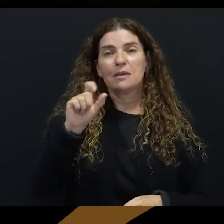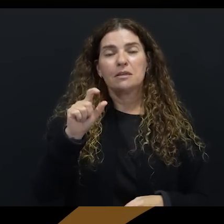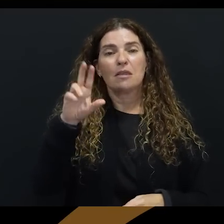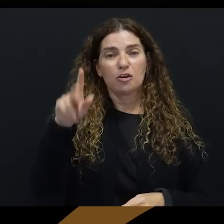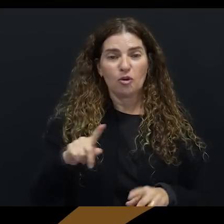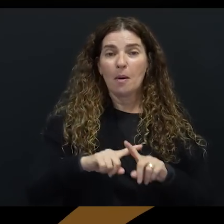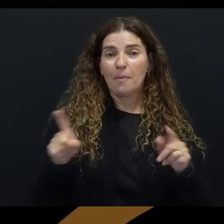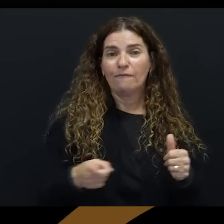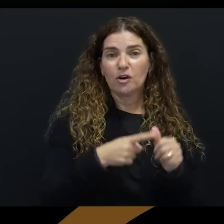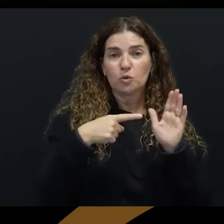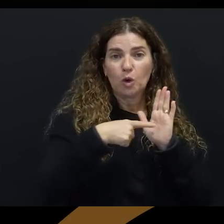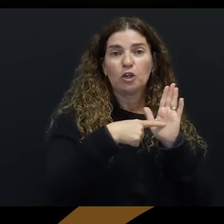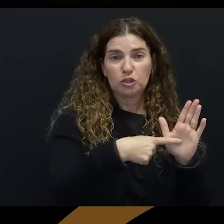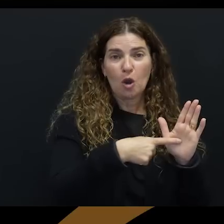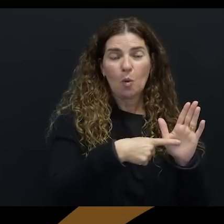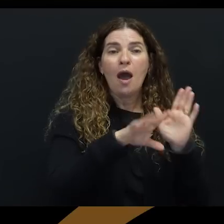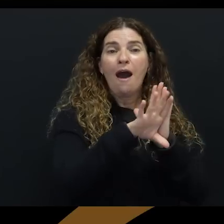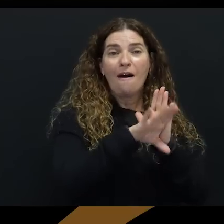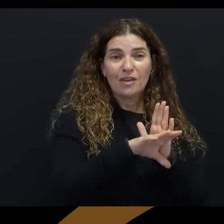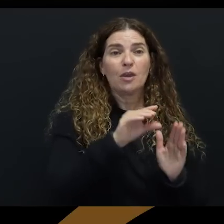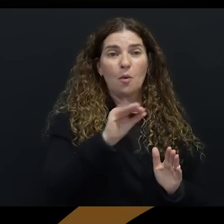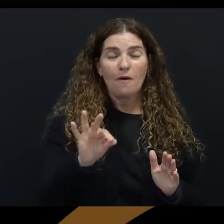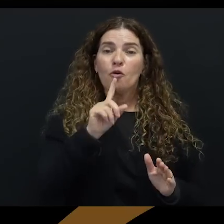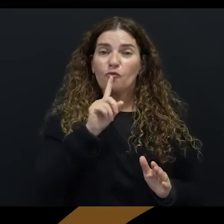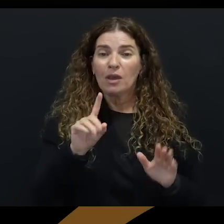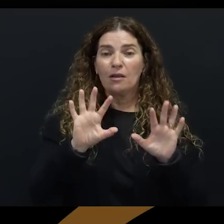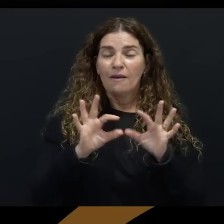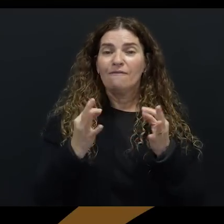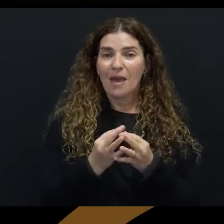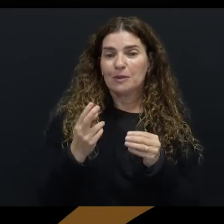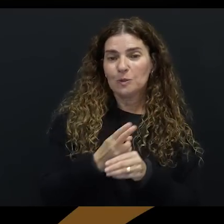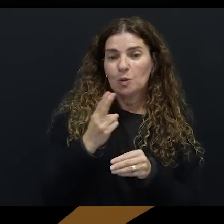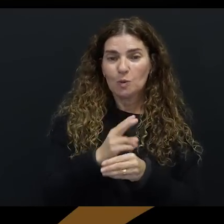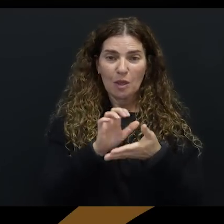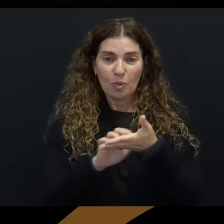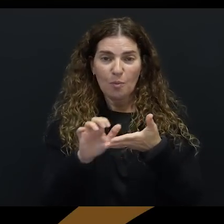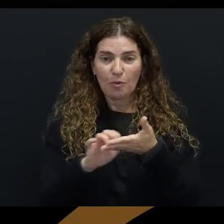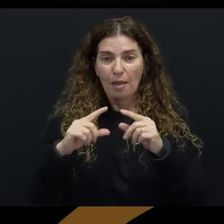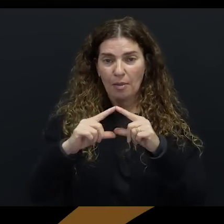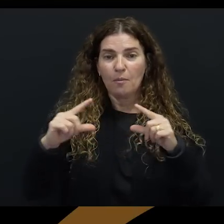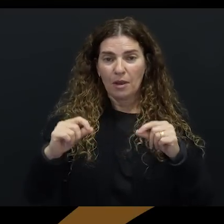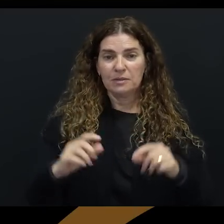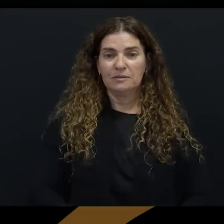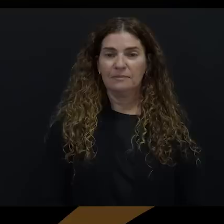Rasmus Løgstrup. But first, a video that showcases real families using LEGO Braille Bricks.